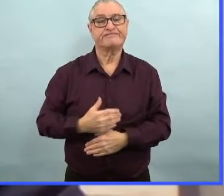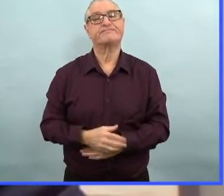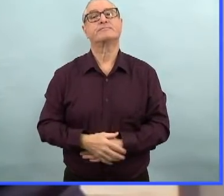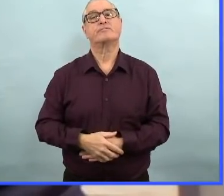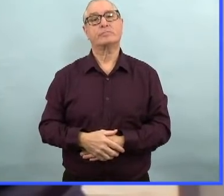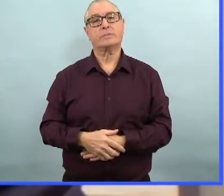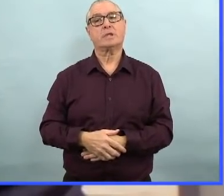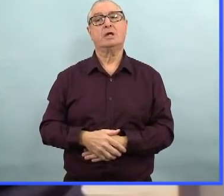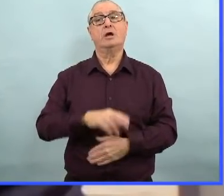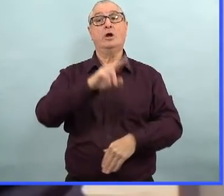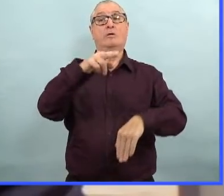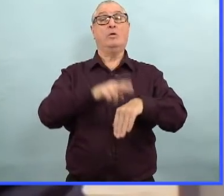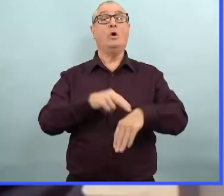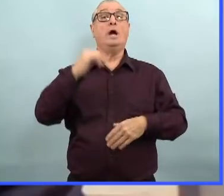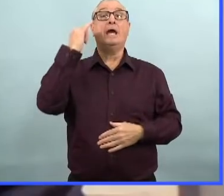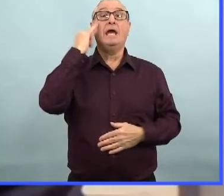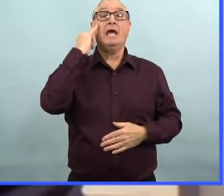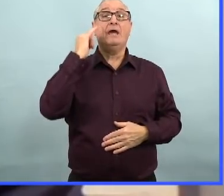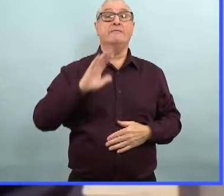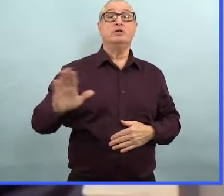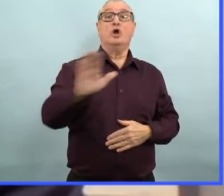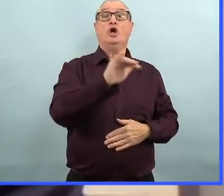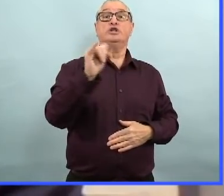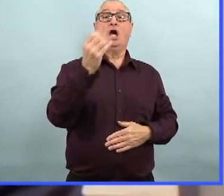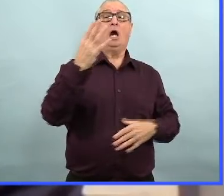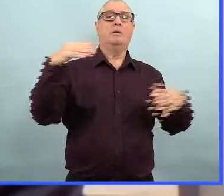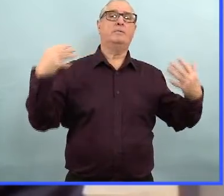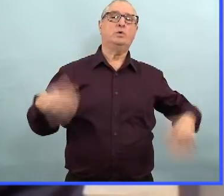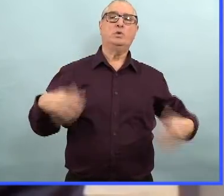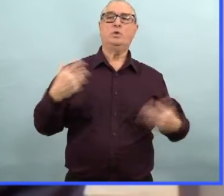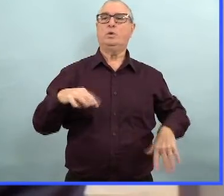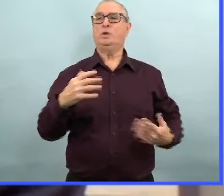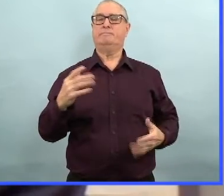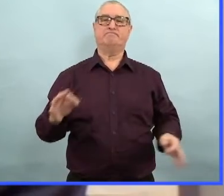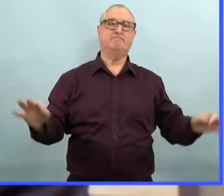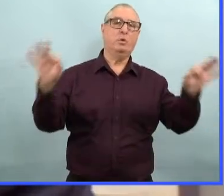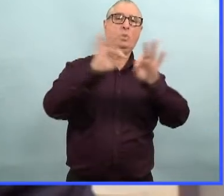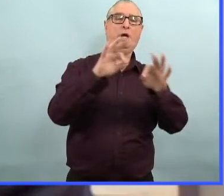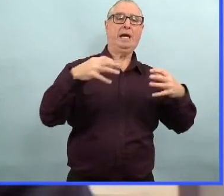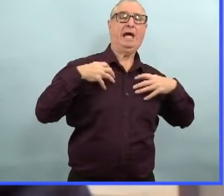infection or not should still be attending for testing even if you're in that lower risk group so